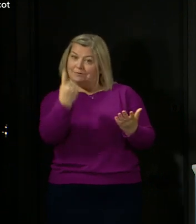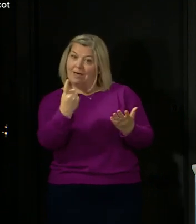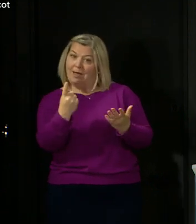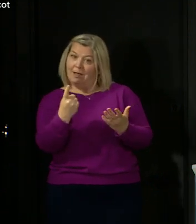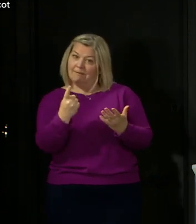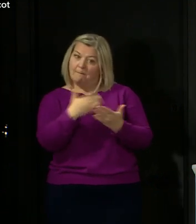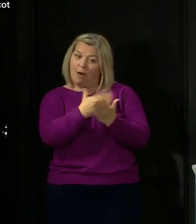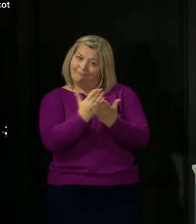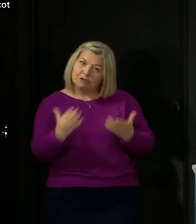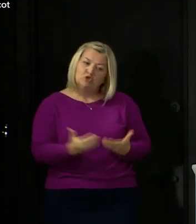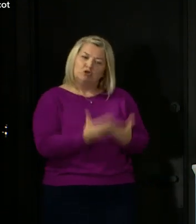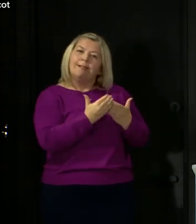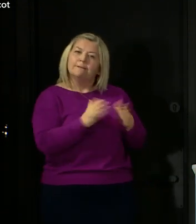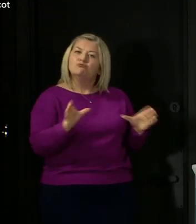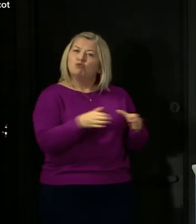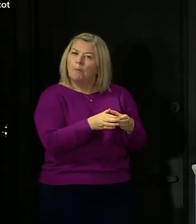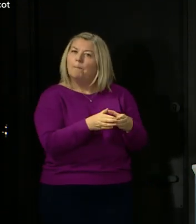cases, you should still stay at home completely.